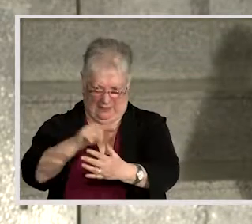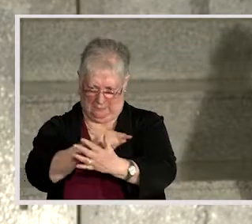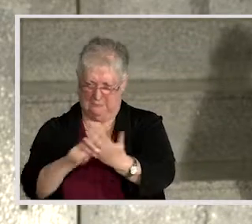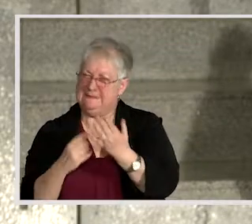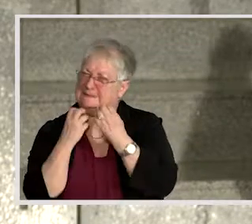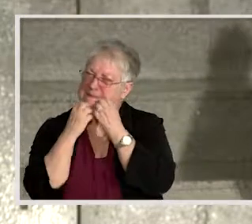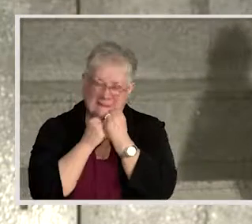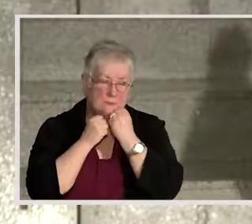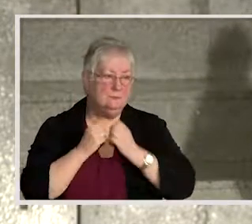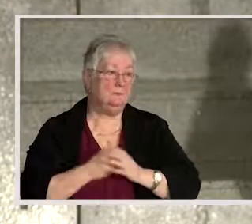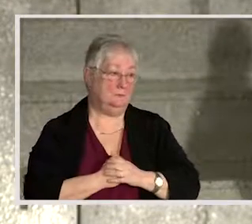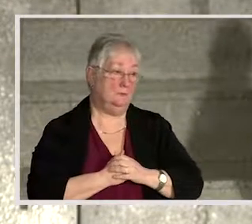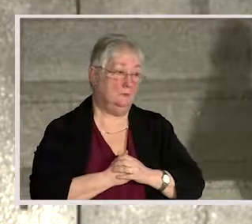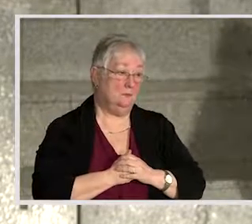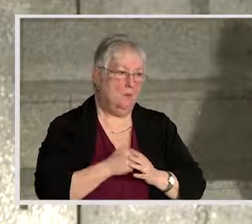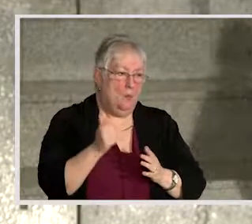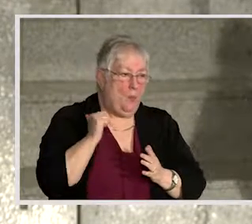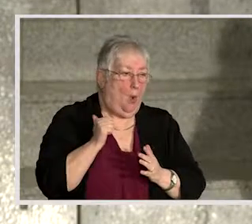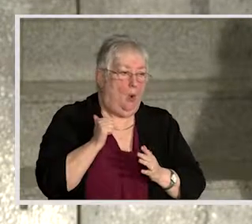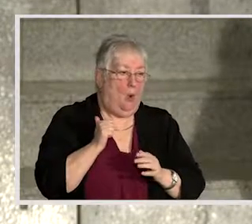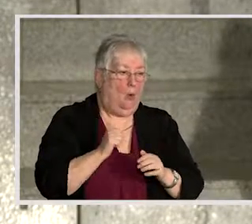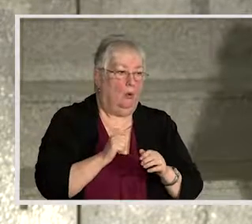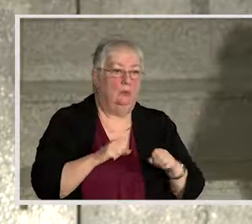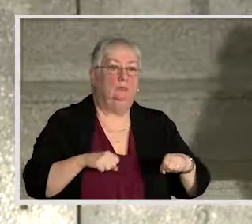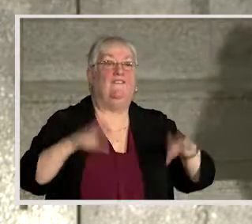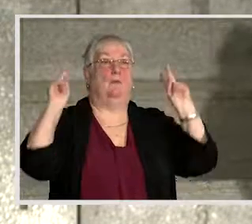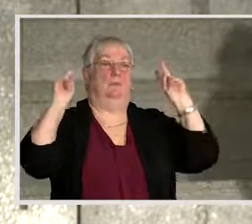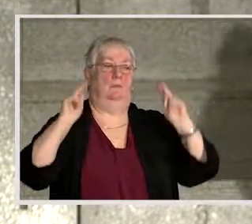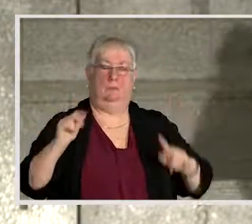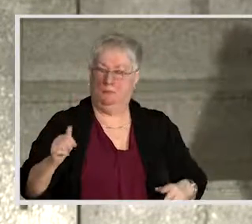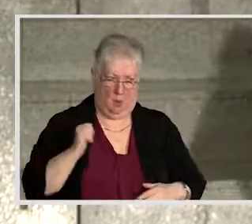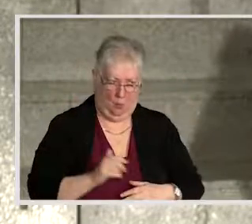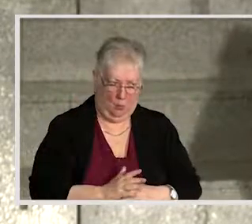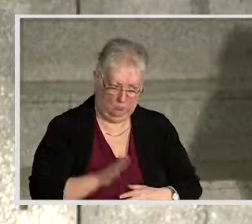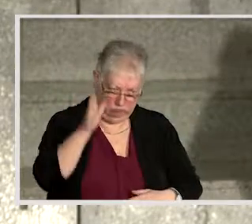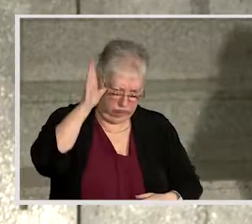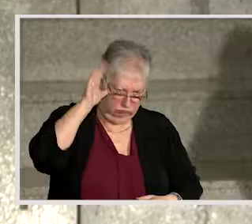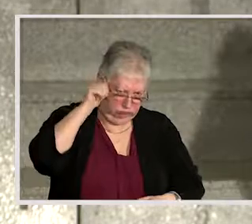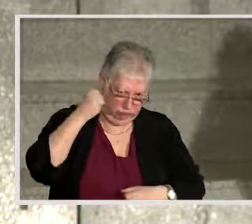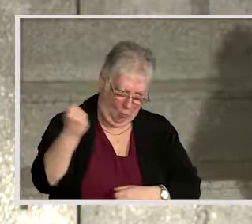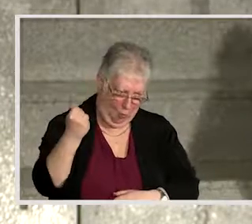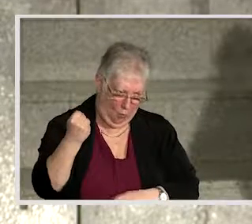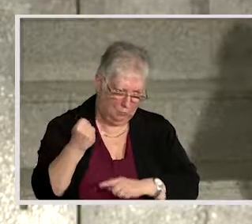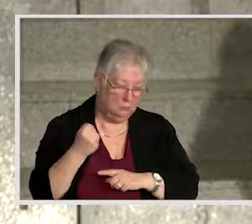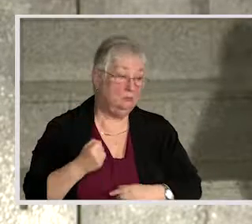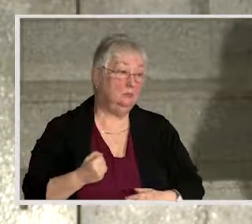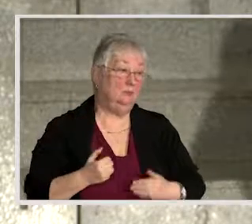IN THE COMING MONTHS, WE WILL LIKELY HAVE TO MAKE SOME TOUGH CHOICES BUT REST ASSURED THE